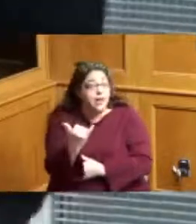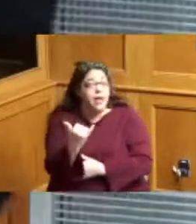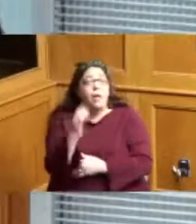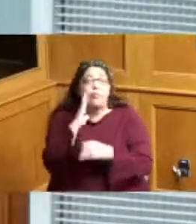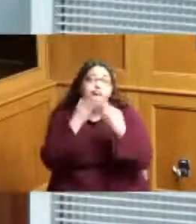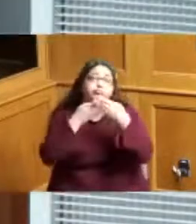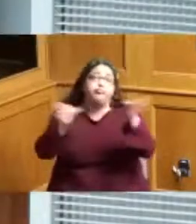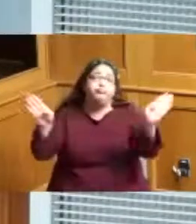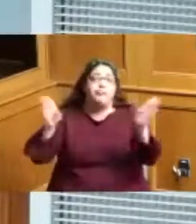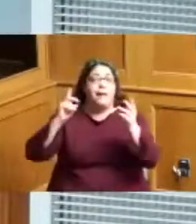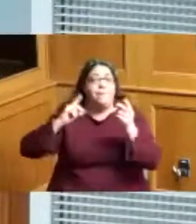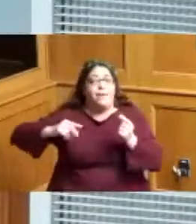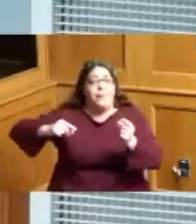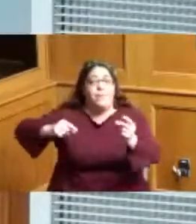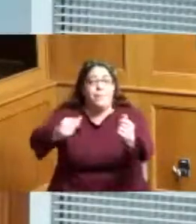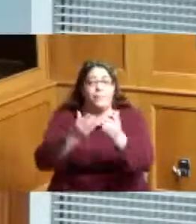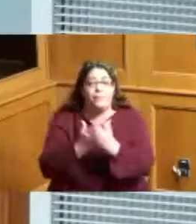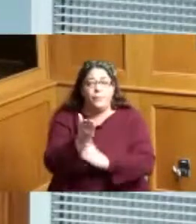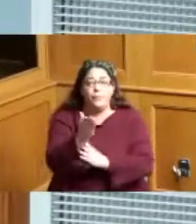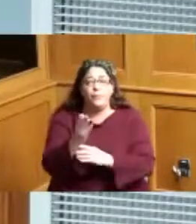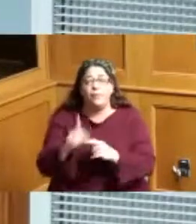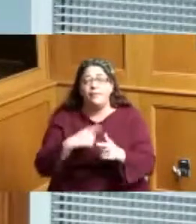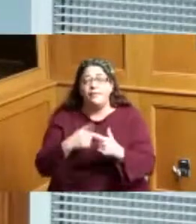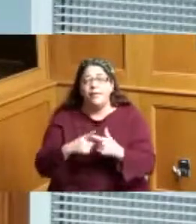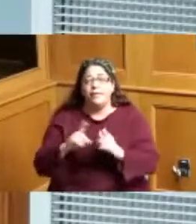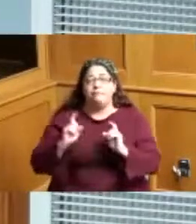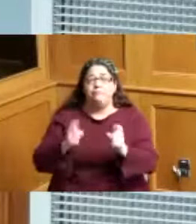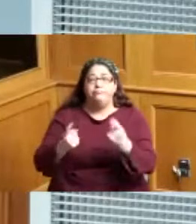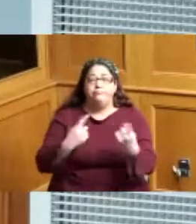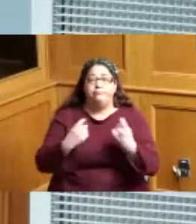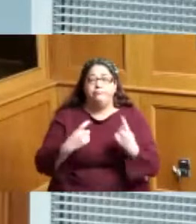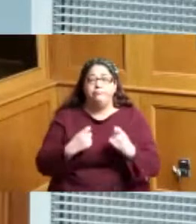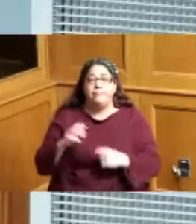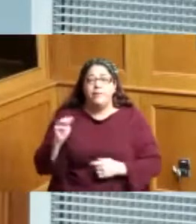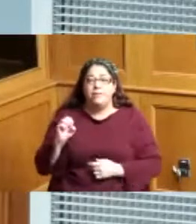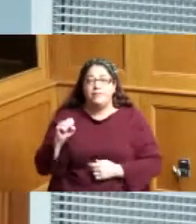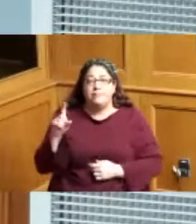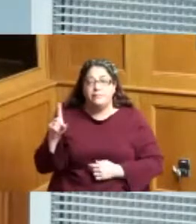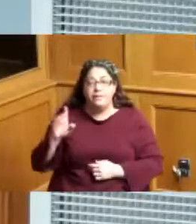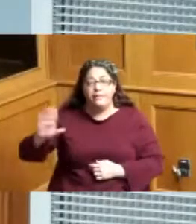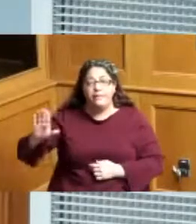at a really fast clip to make sure we have time for MSD to present their findings so